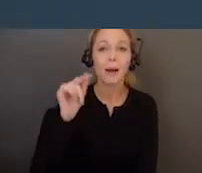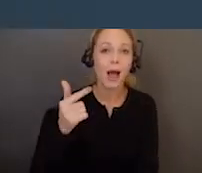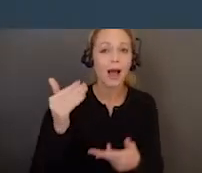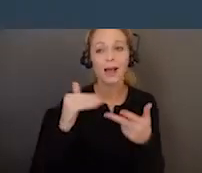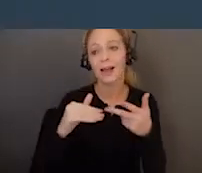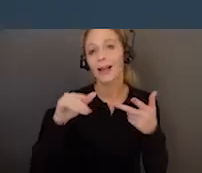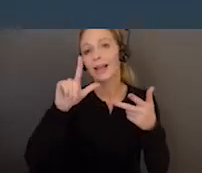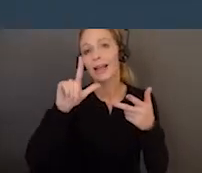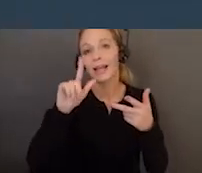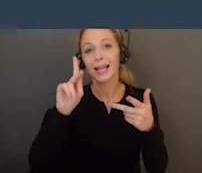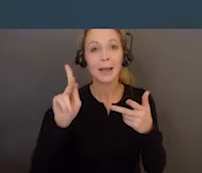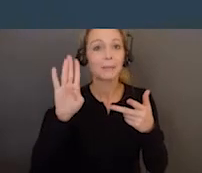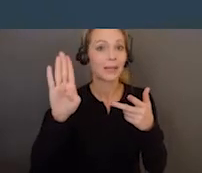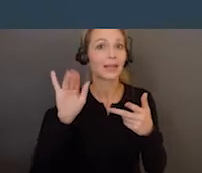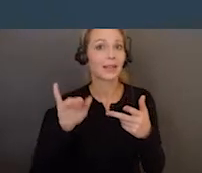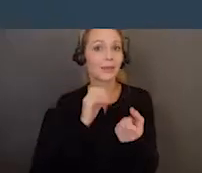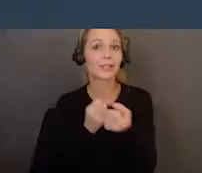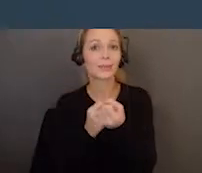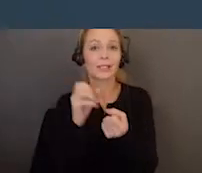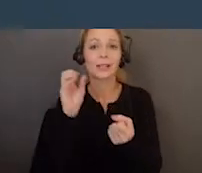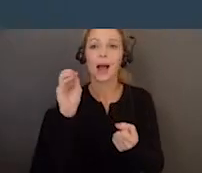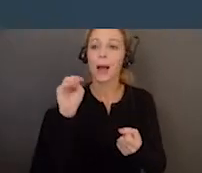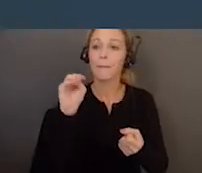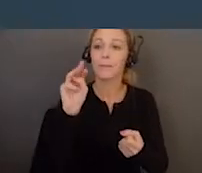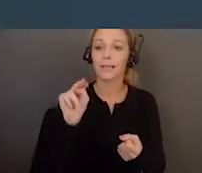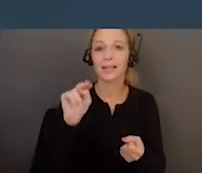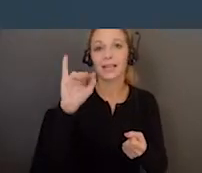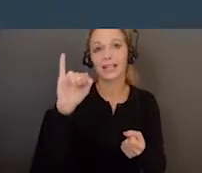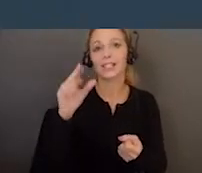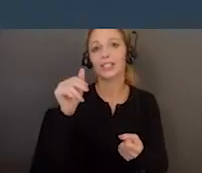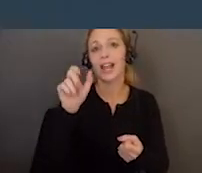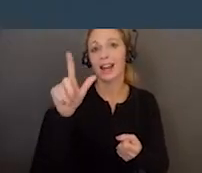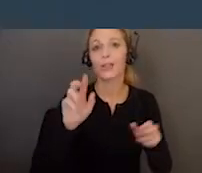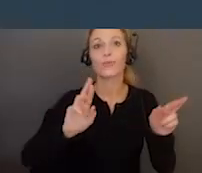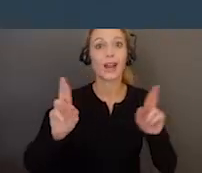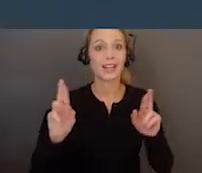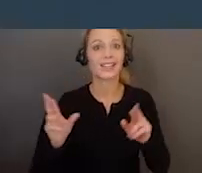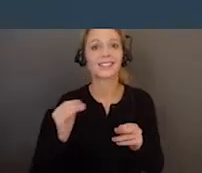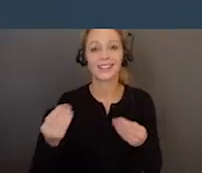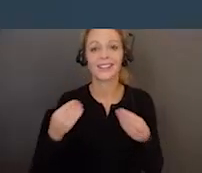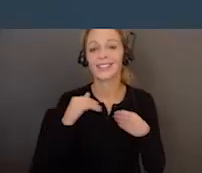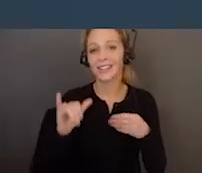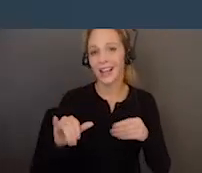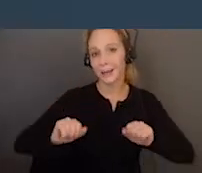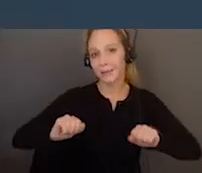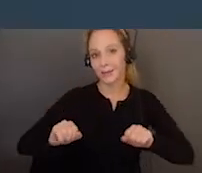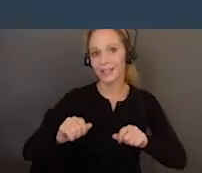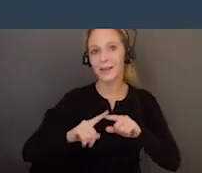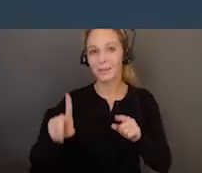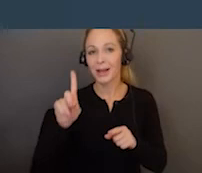IT LIKE HubDB, BLOG, AND KB AND SUPPORT OMNICHANNEL READINESS, BUT HubSpot AS A DATA STORM.